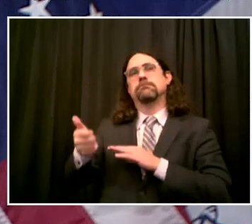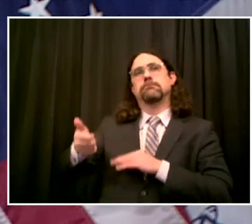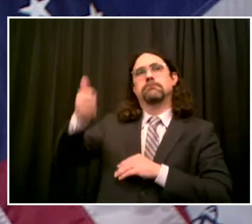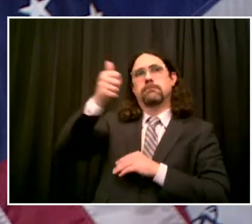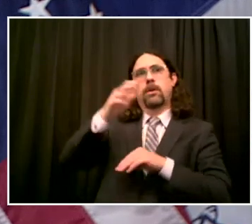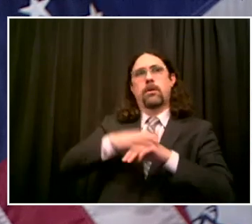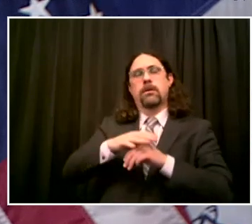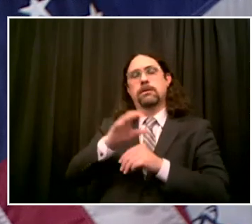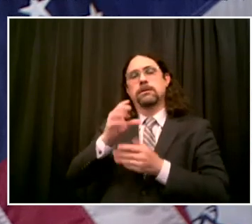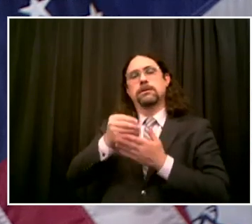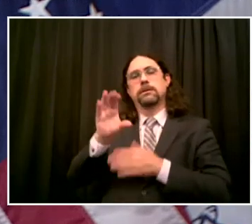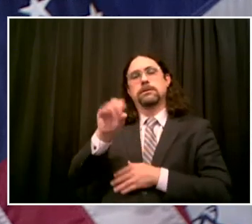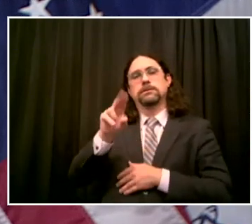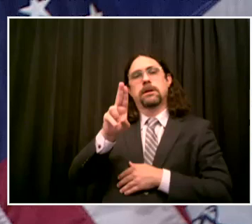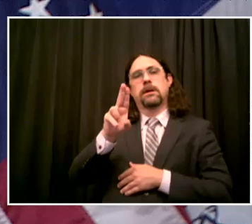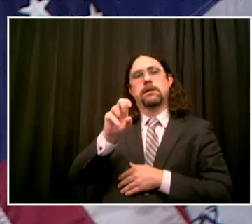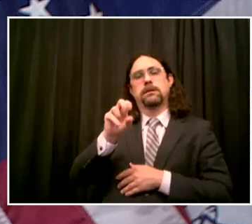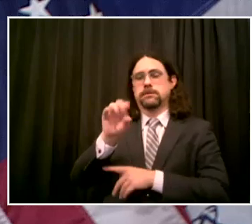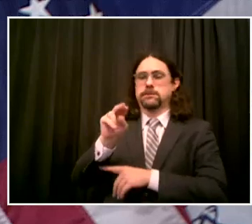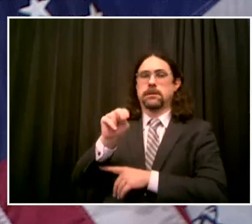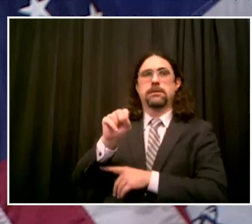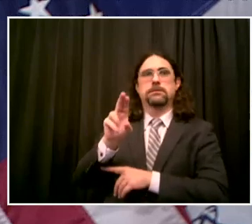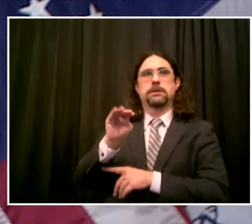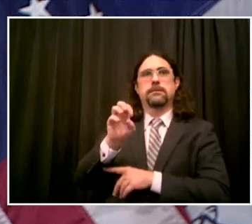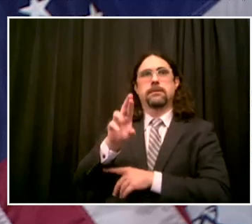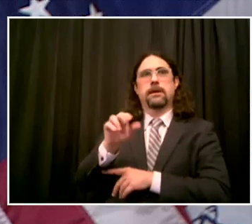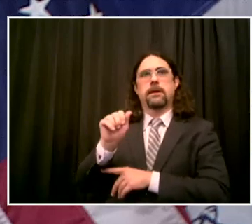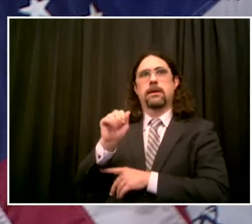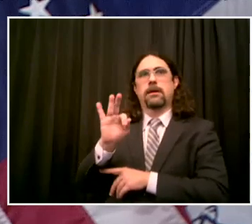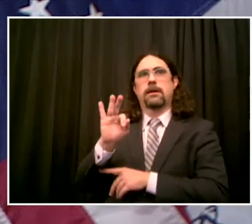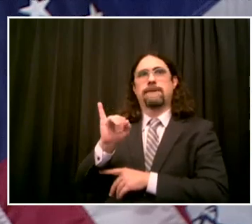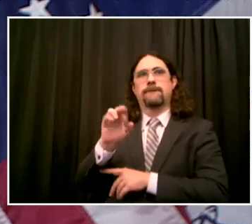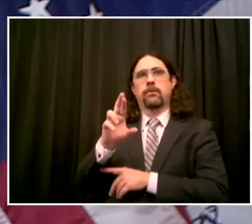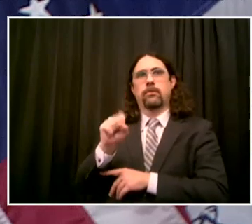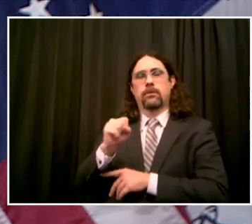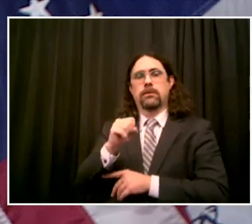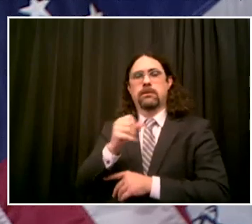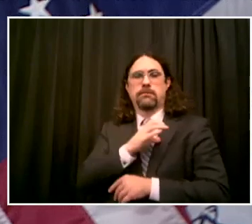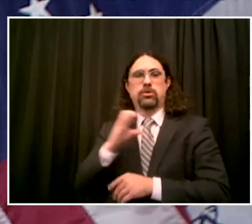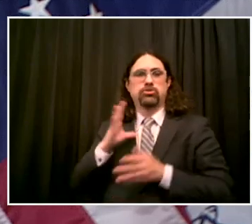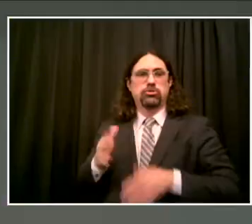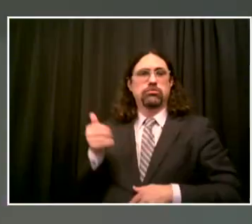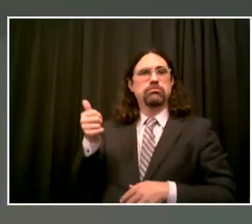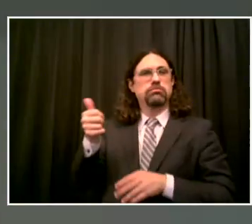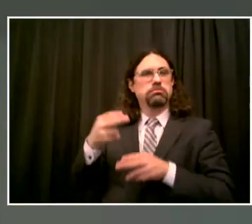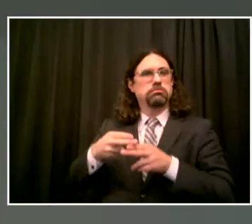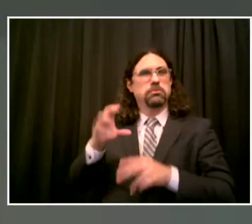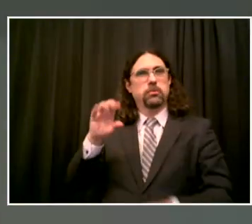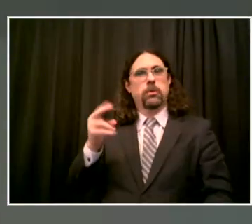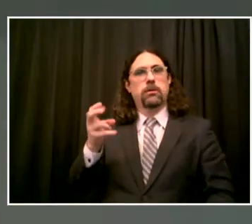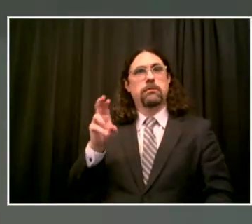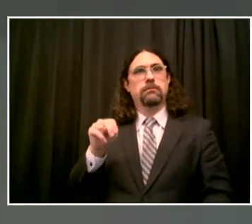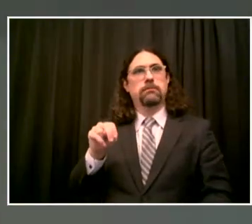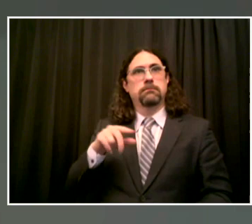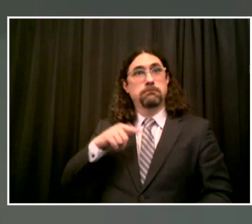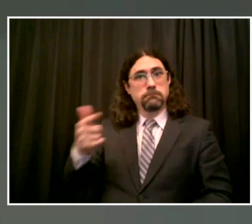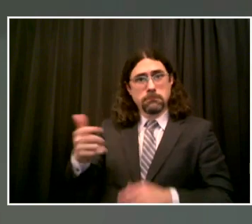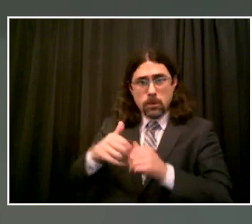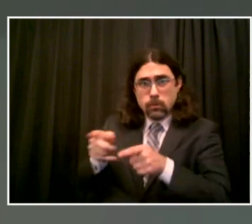1916A. COUNCIL MEMBER? GOOD TO SEE YOU, .MR AMYOR. >A> COUN YAR HE ME? YES, INDEED.